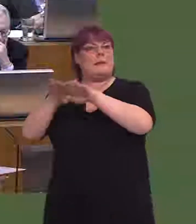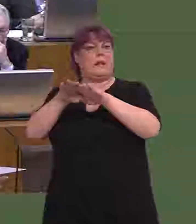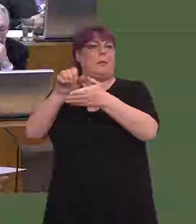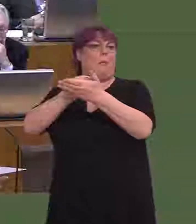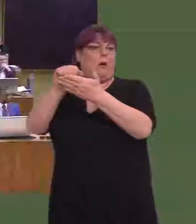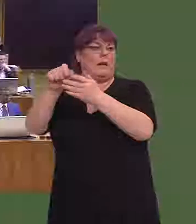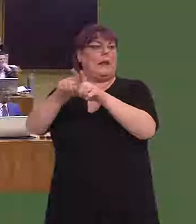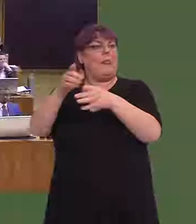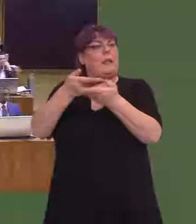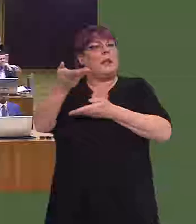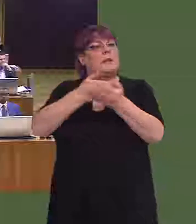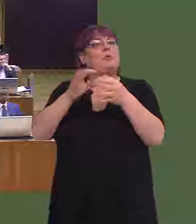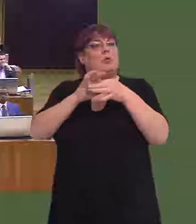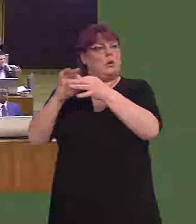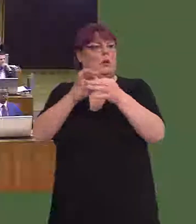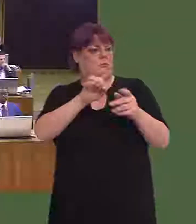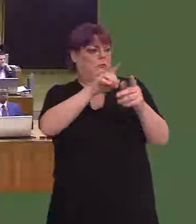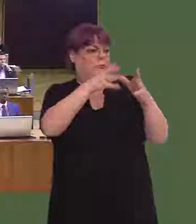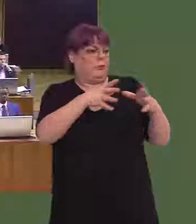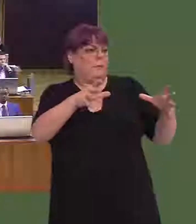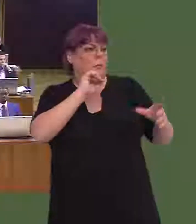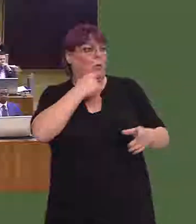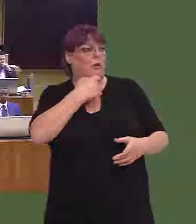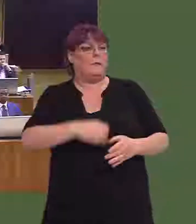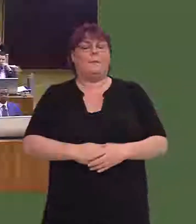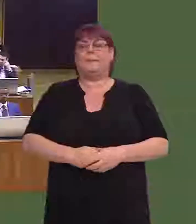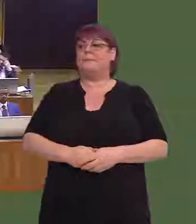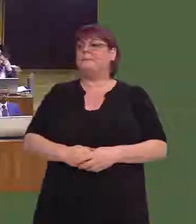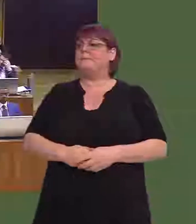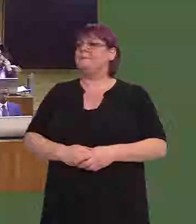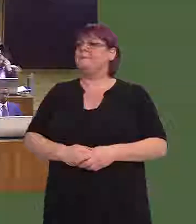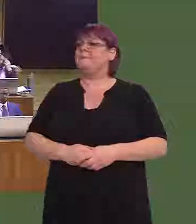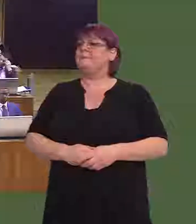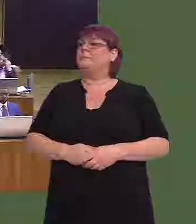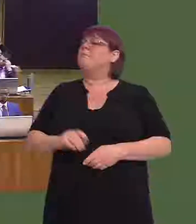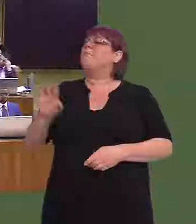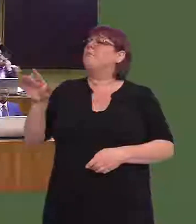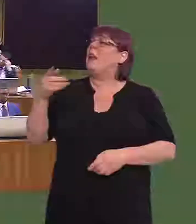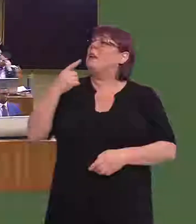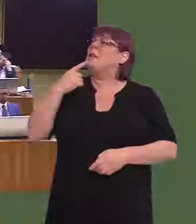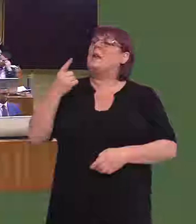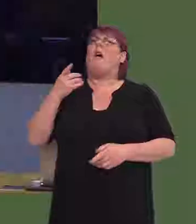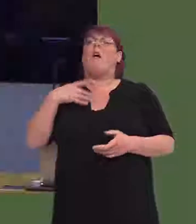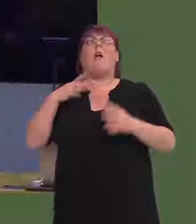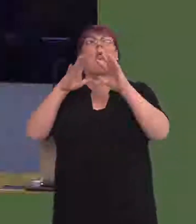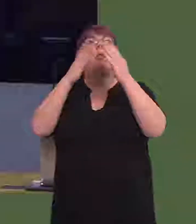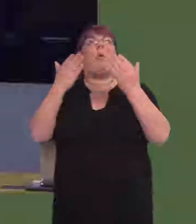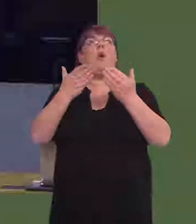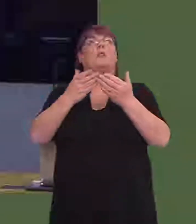Neil Hamilton AM: But the First Minister talks as though there is a world of certainty that we're in at the minute and we're about to go into a world of uncertainty.